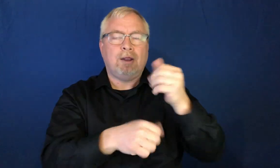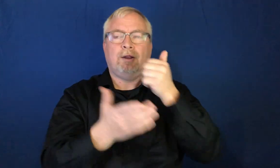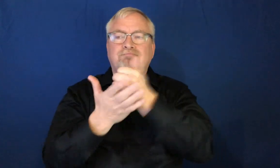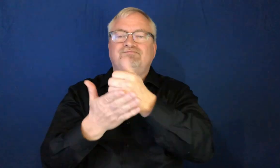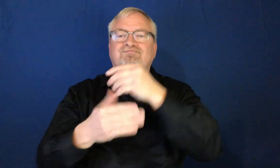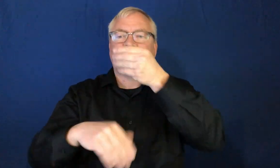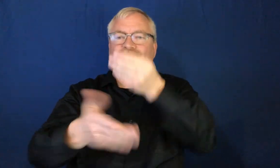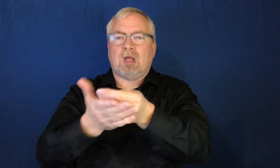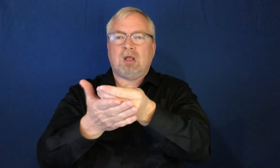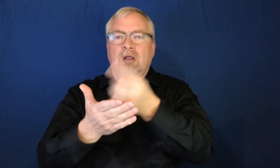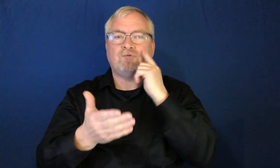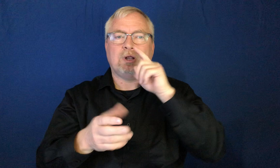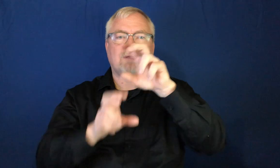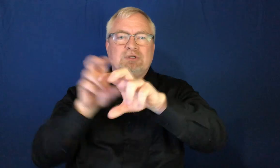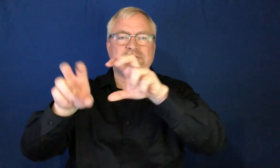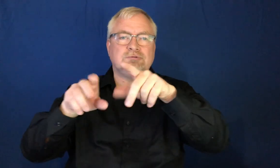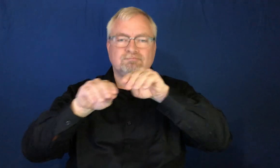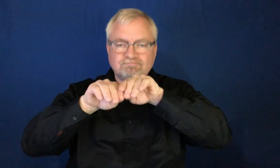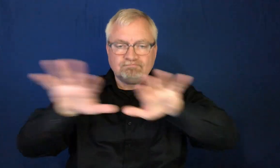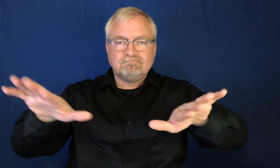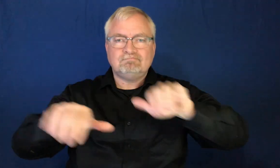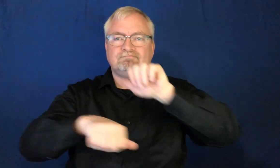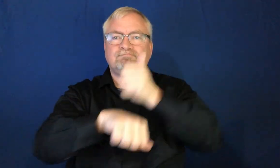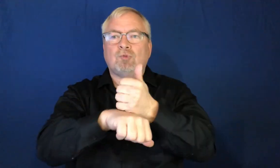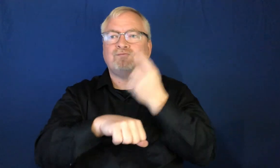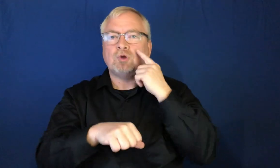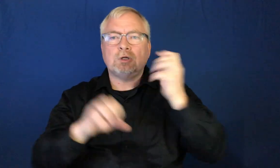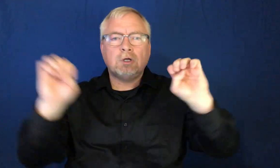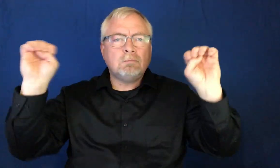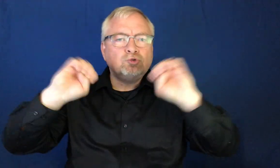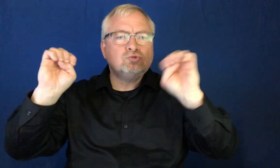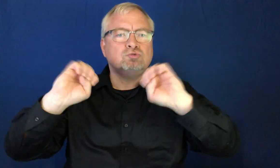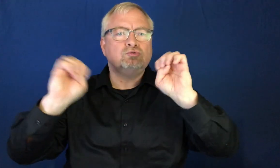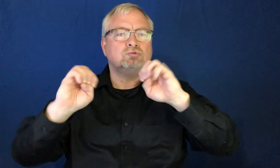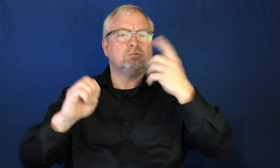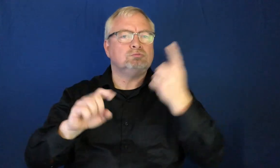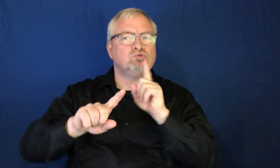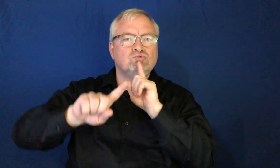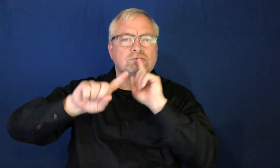funding investments to prepare for emergencies,